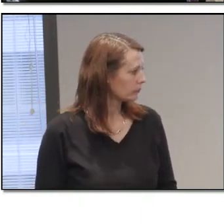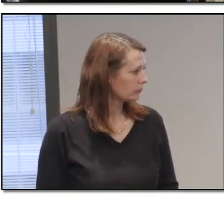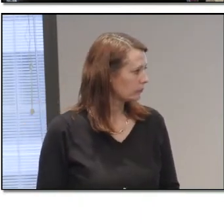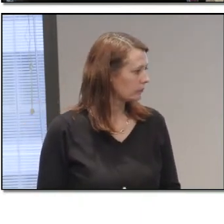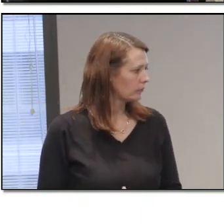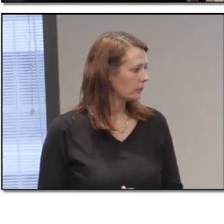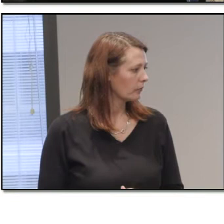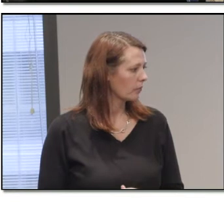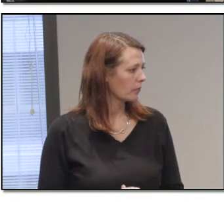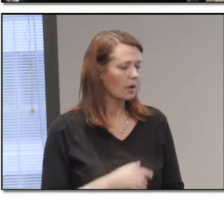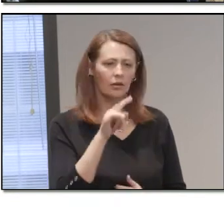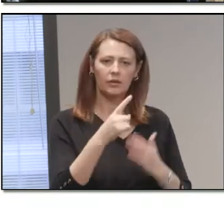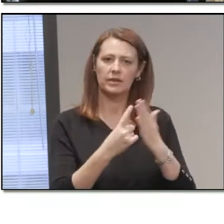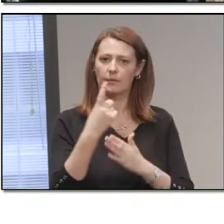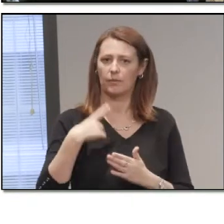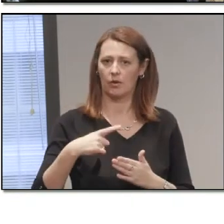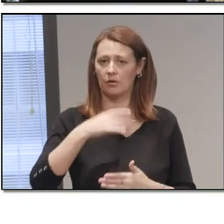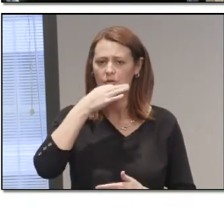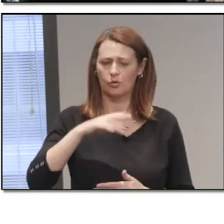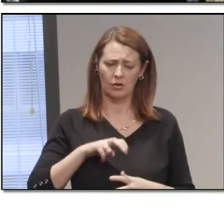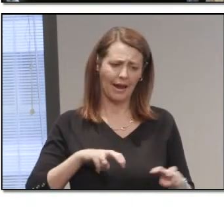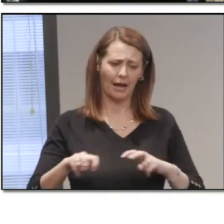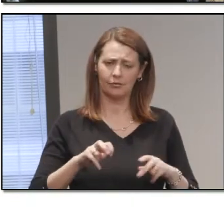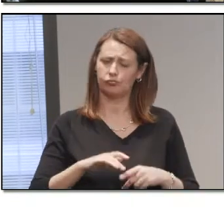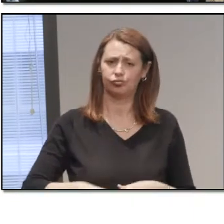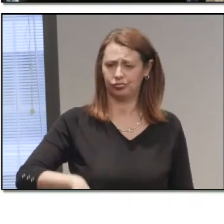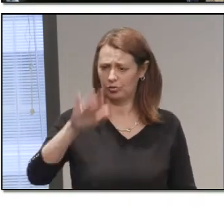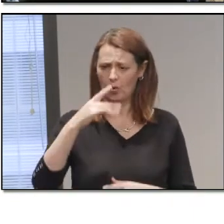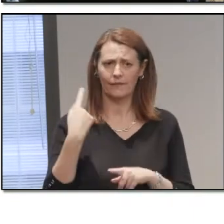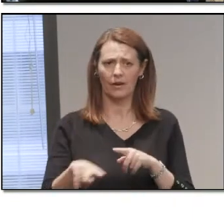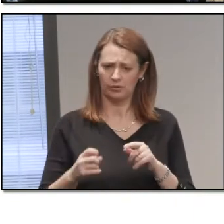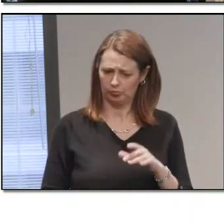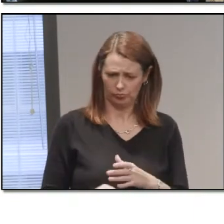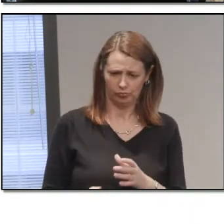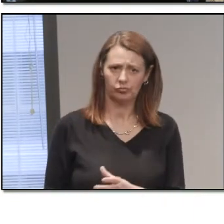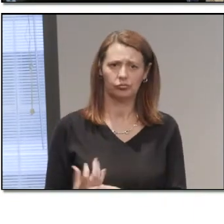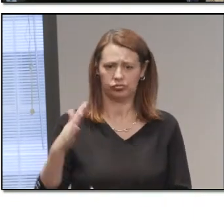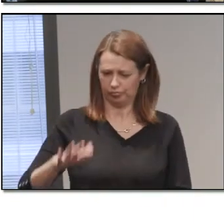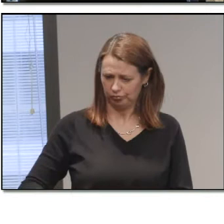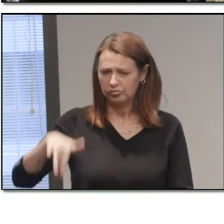This occurs because children are actively growing their systems, are supercharged to get the most